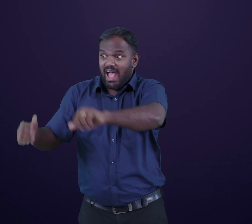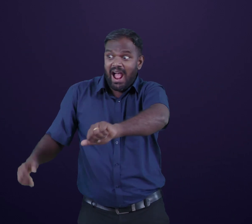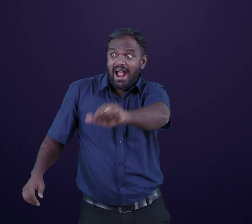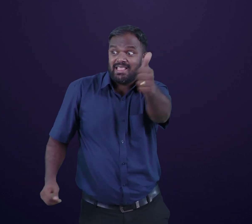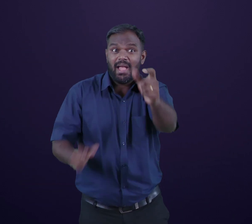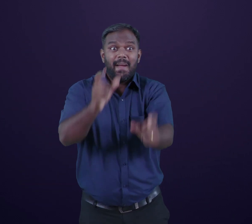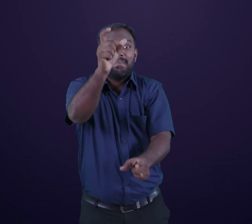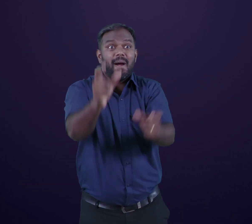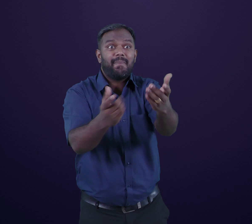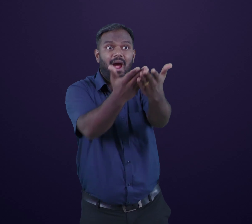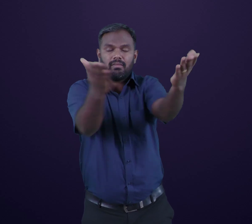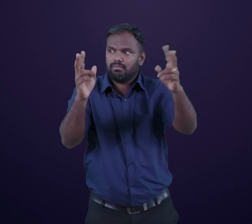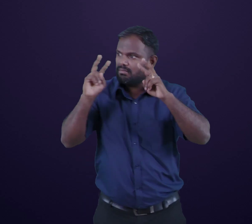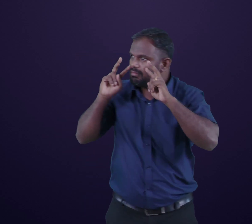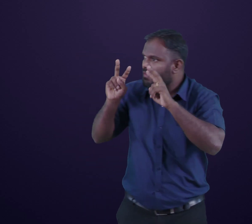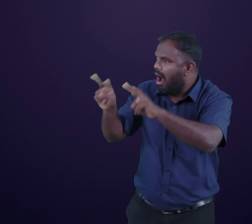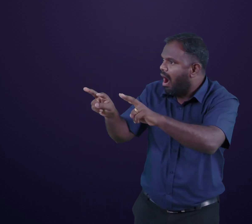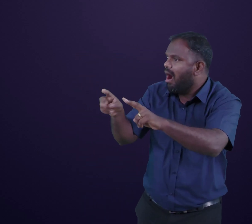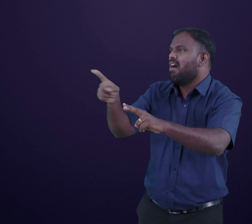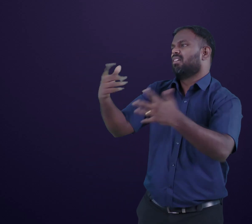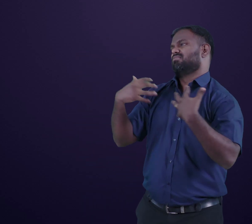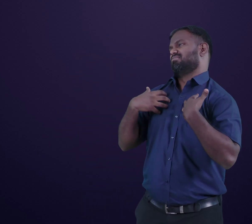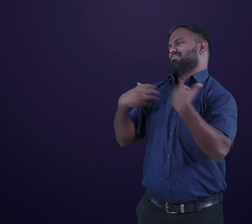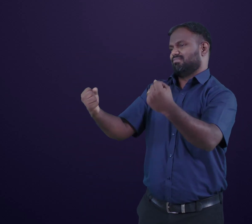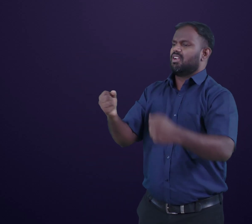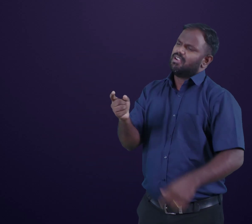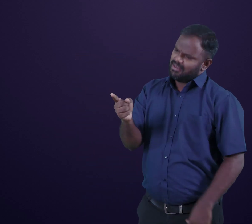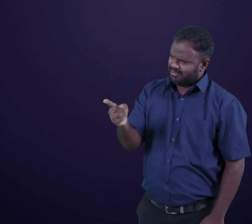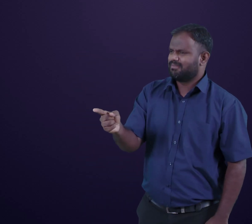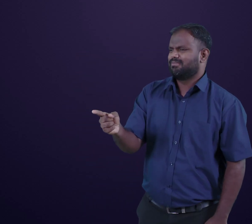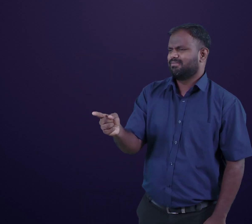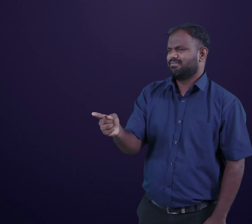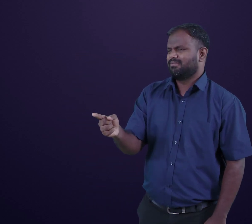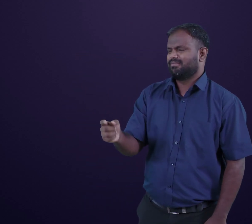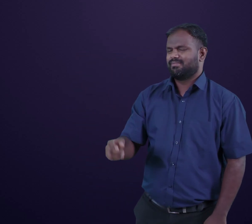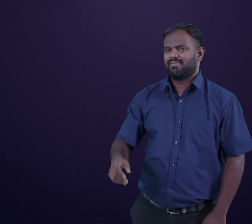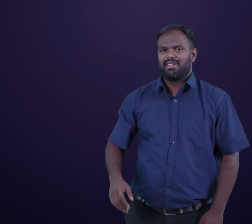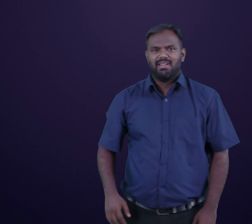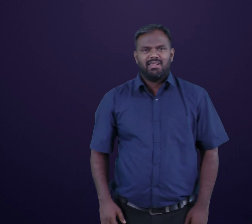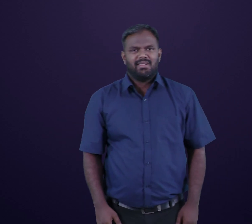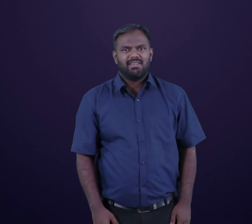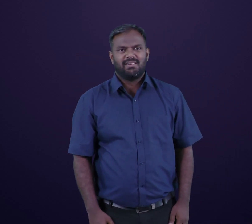This will tell everyone that you have been healed.”